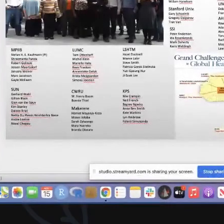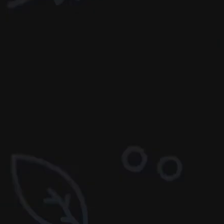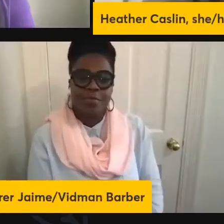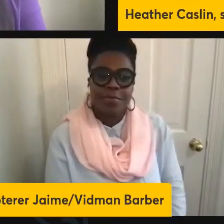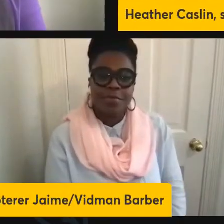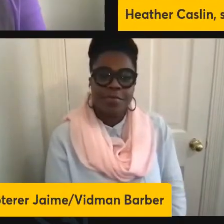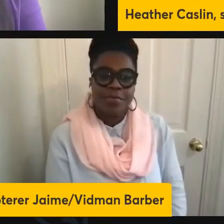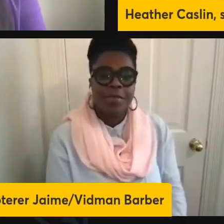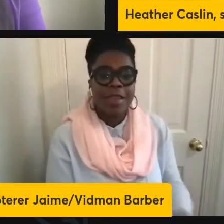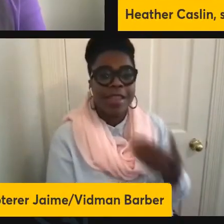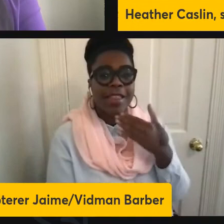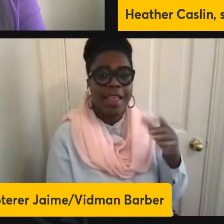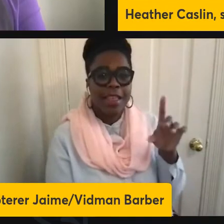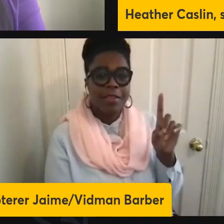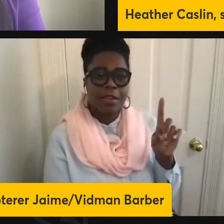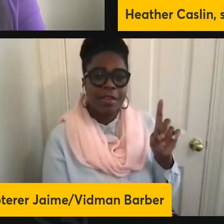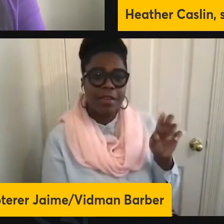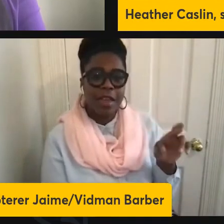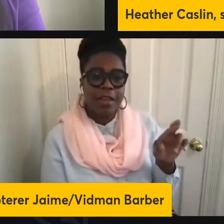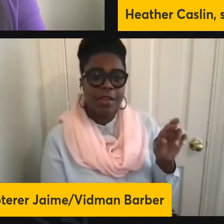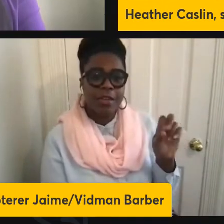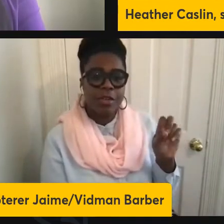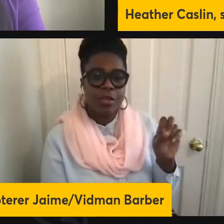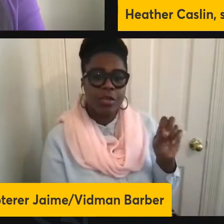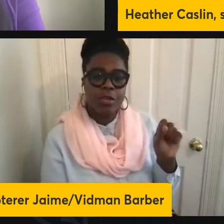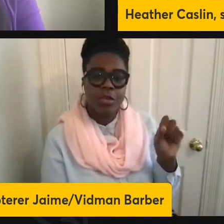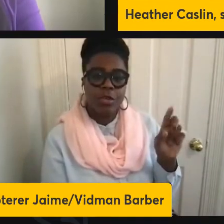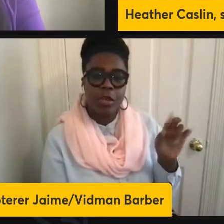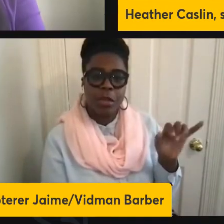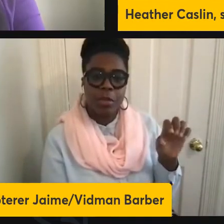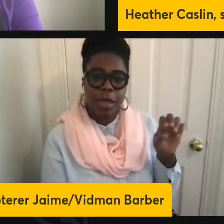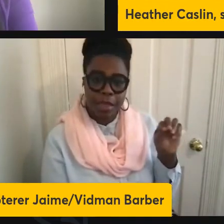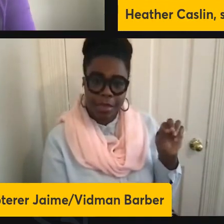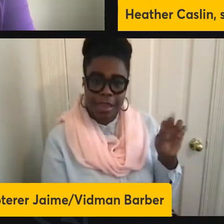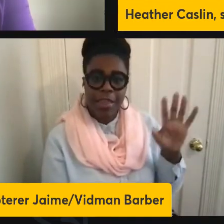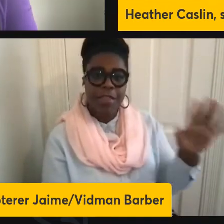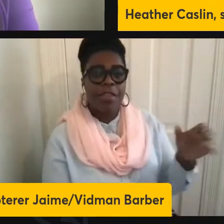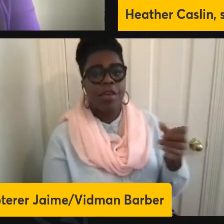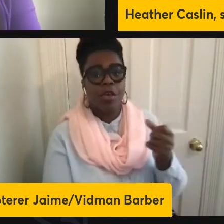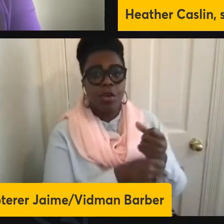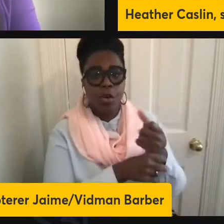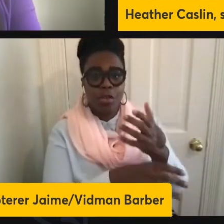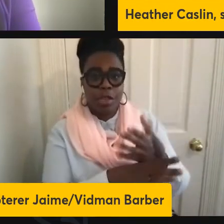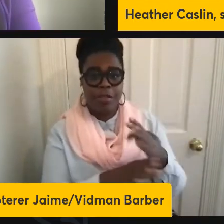Thank you, Dr. Suleyman for a great talk investigating the potential causal factors for the development of TB disease upon